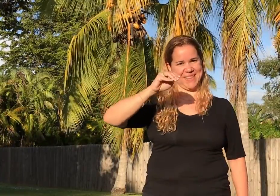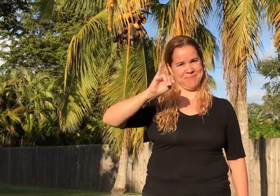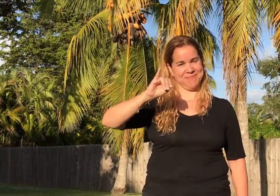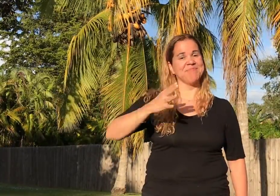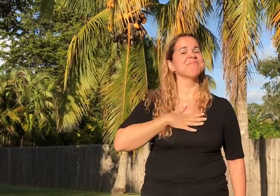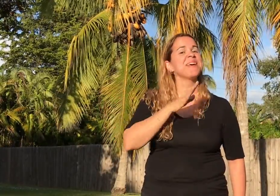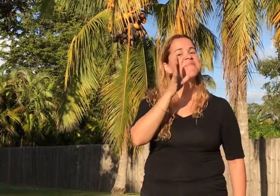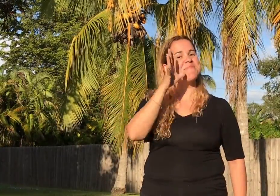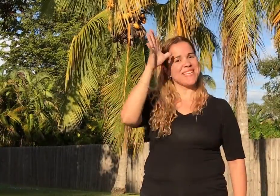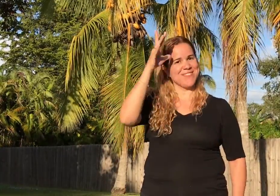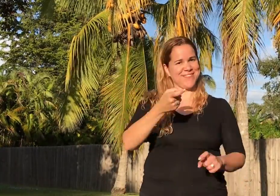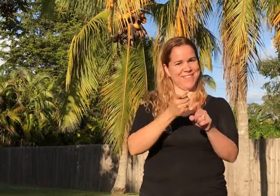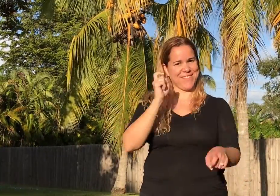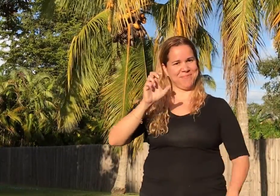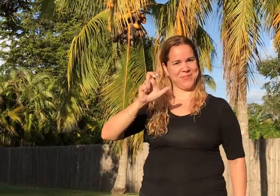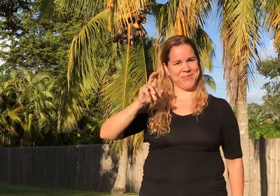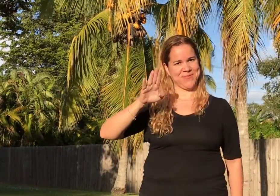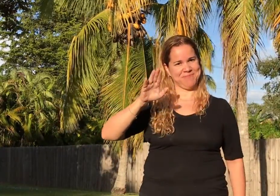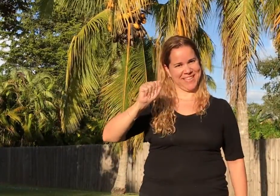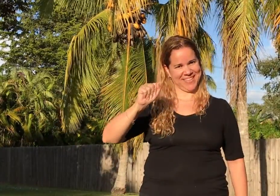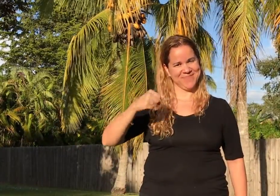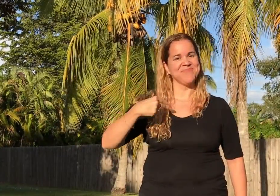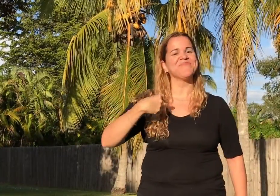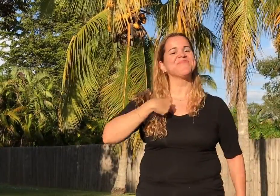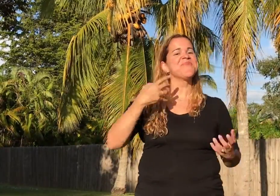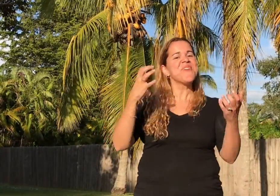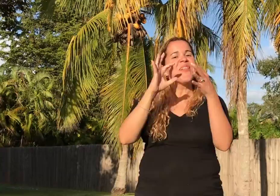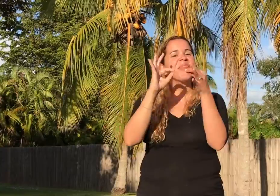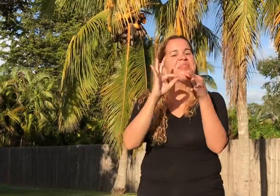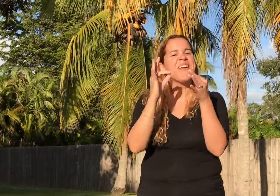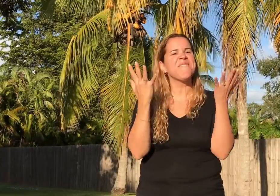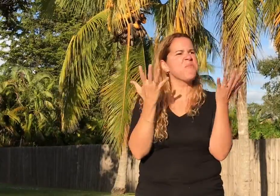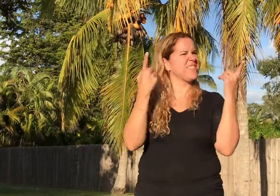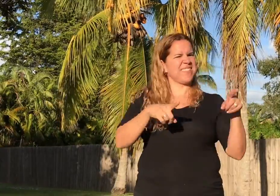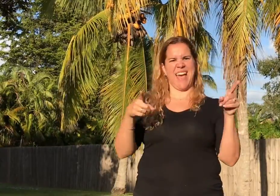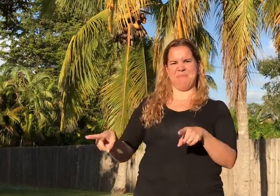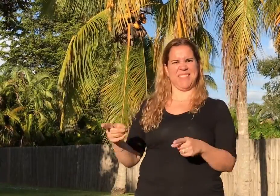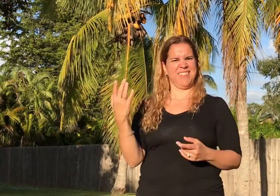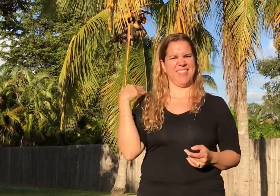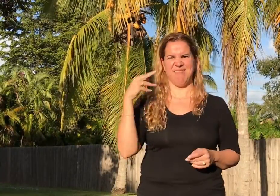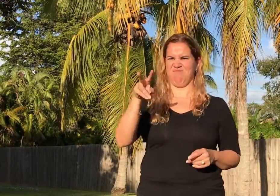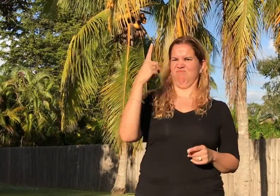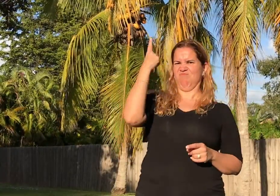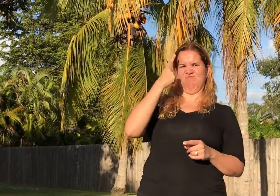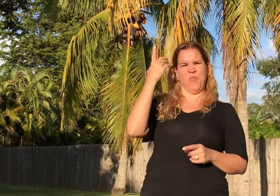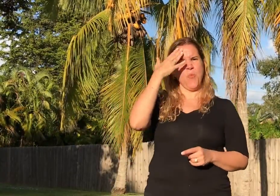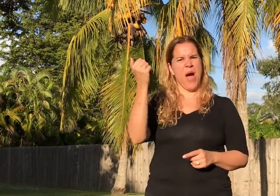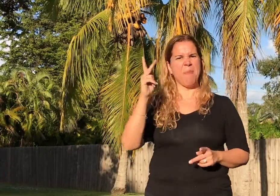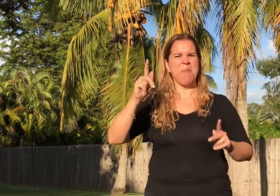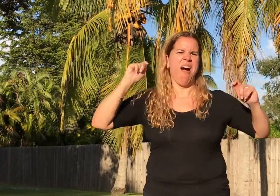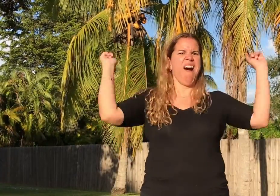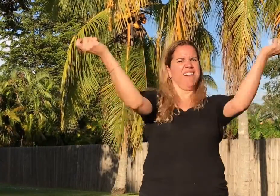Hi. I am Lissette. I am from Miami. My parents are from Cuba. As many of you may already know, the Cuban community celebrated the death of Fidel Castro last Friday.